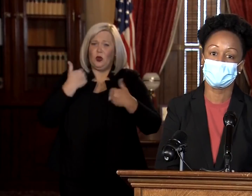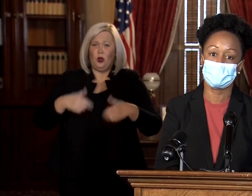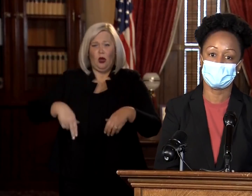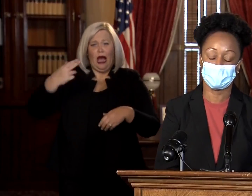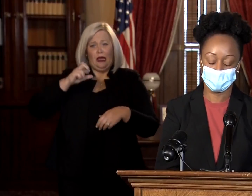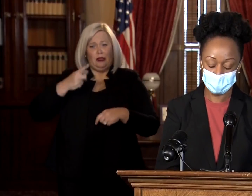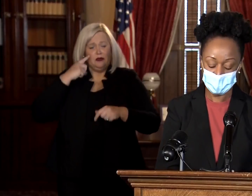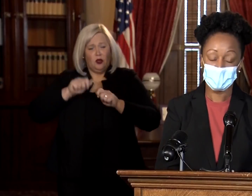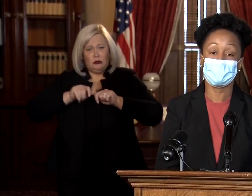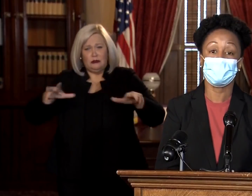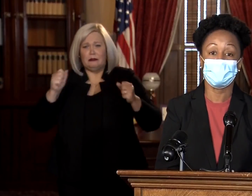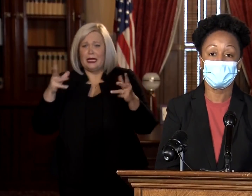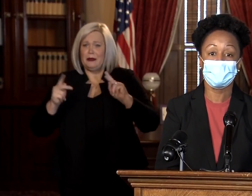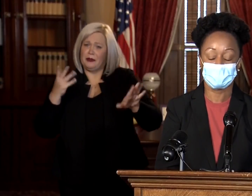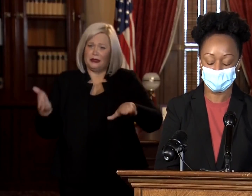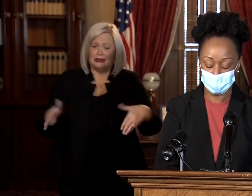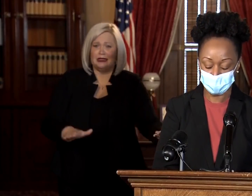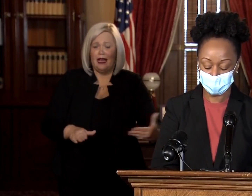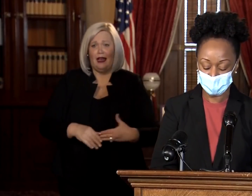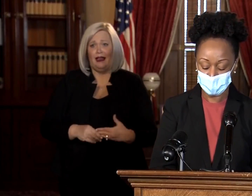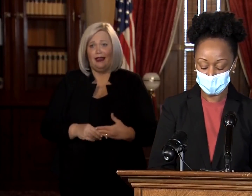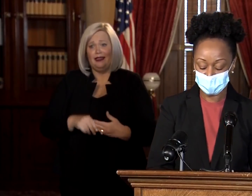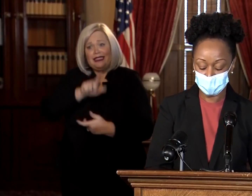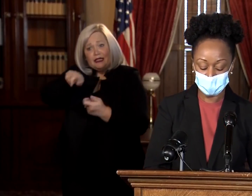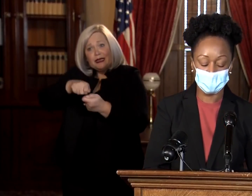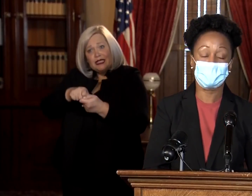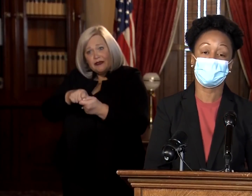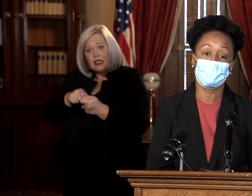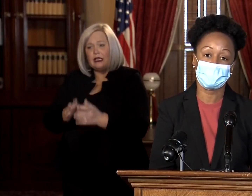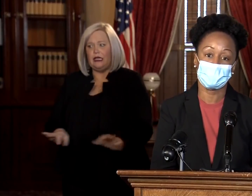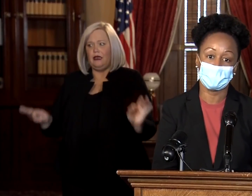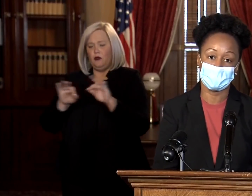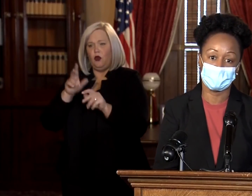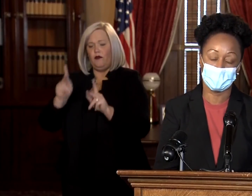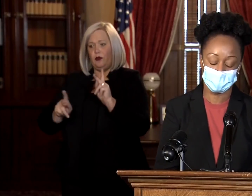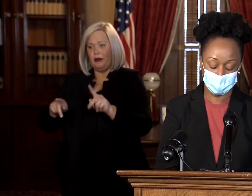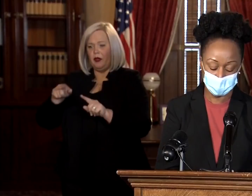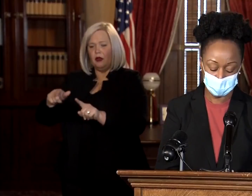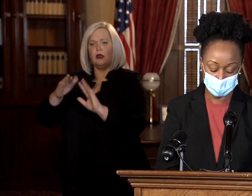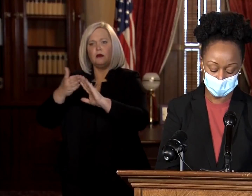us not to take this opportunity to save ourselves, and this is to save ourselves, and this is particularly important in particularly important in communities of color that have